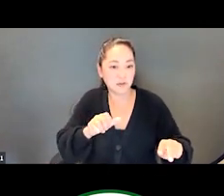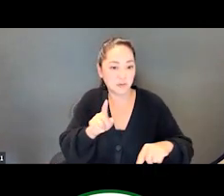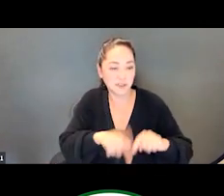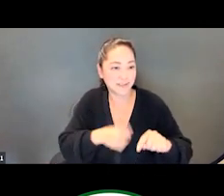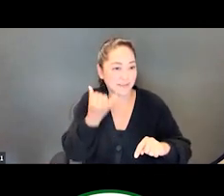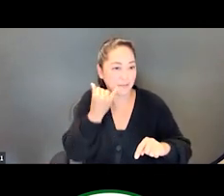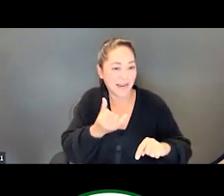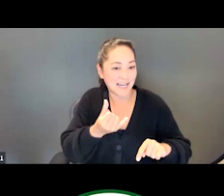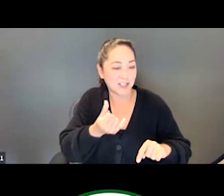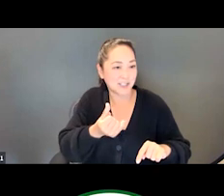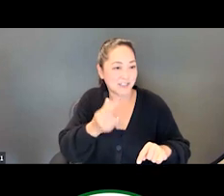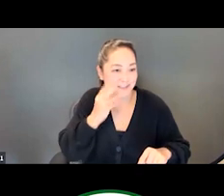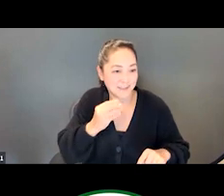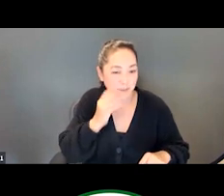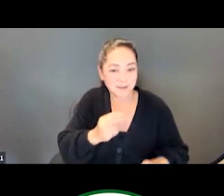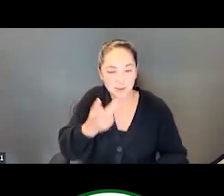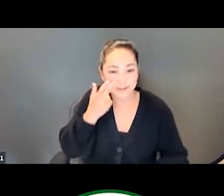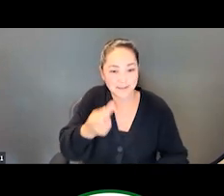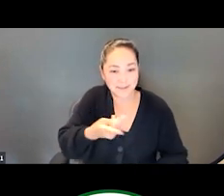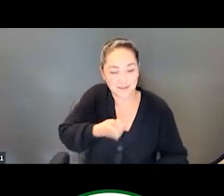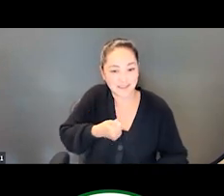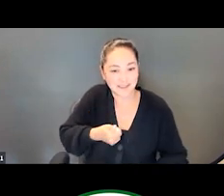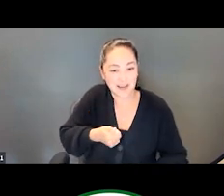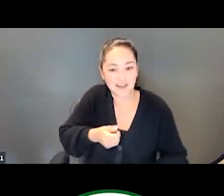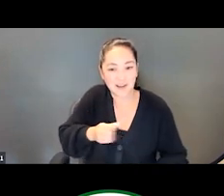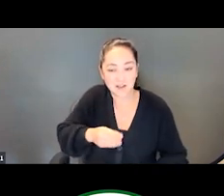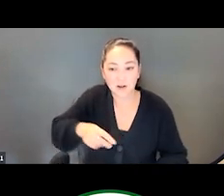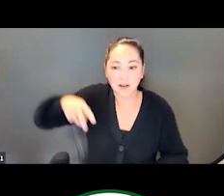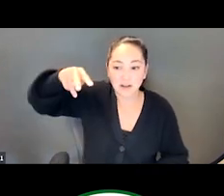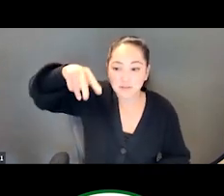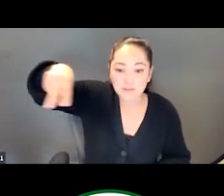and I know we had the opportunity in the social hour to have a discussion about what might not look like